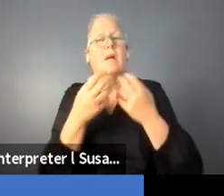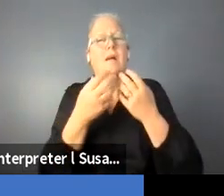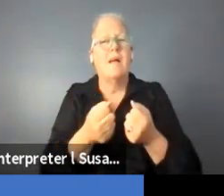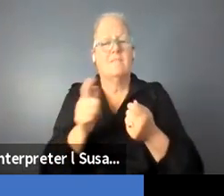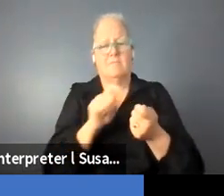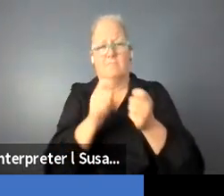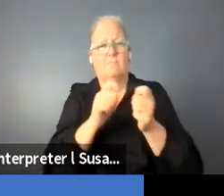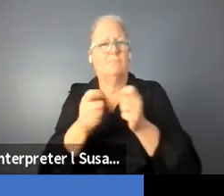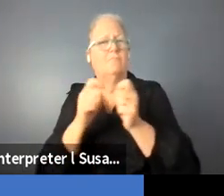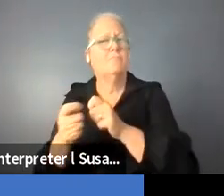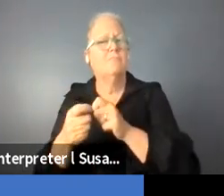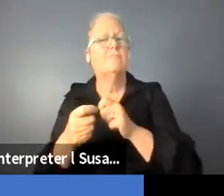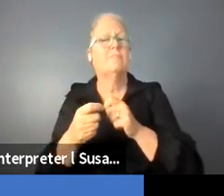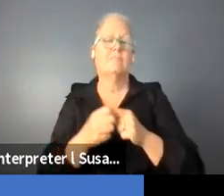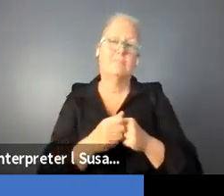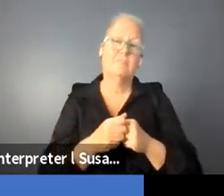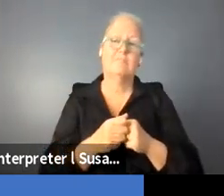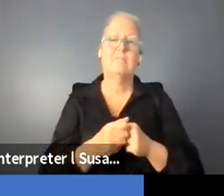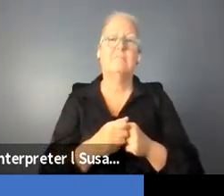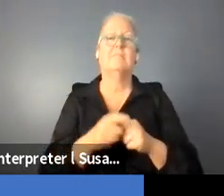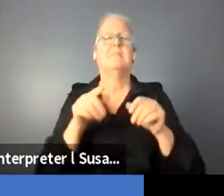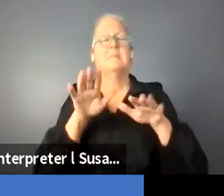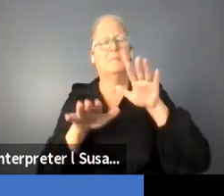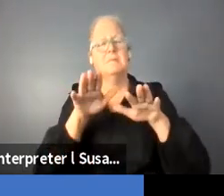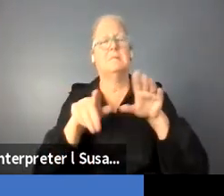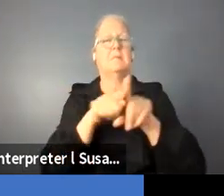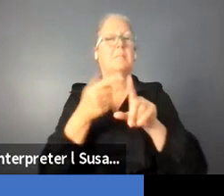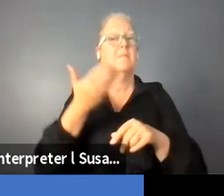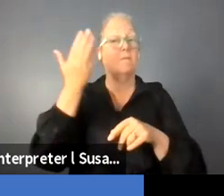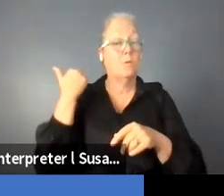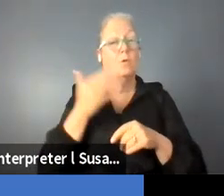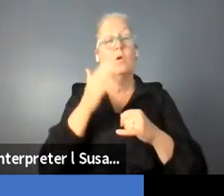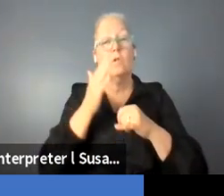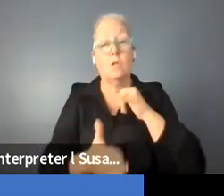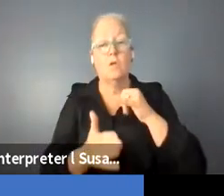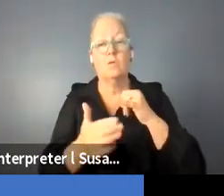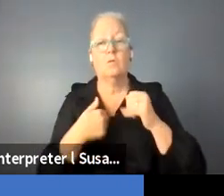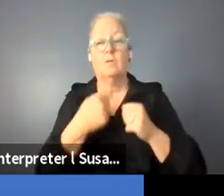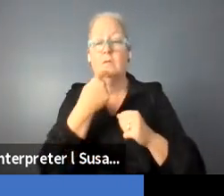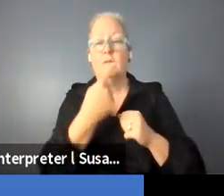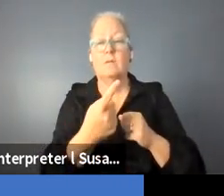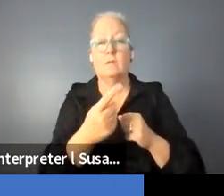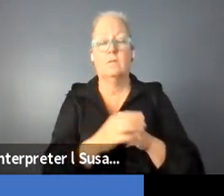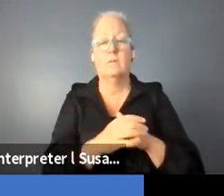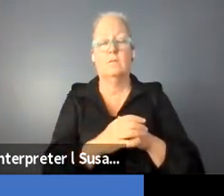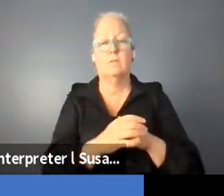Similar points to the previous one. And the final point, which I think hopefully will be a good segue to the discussion